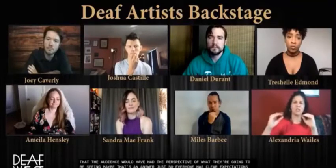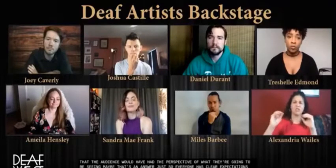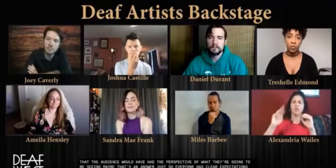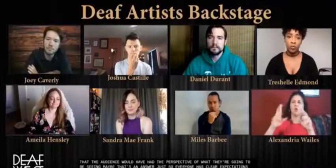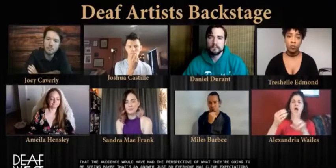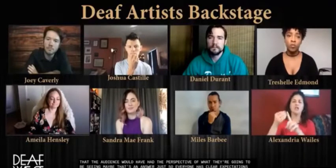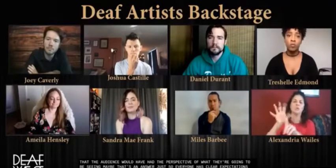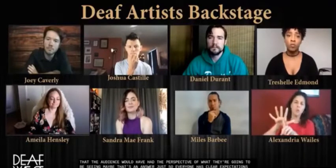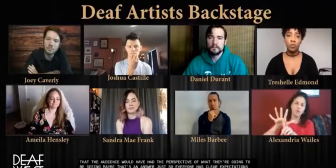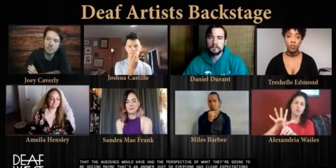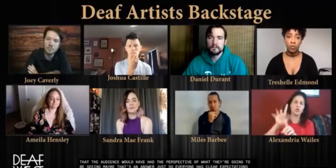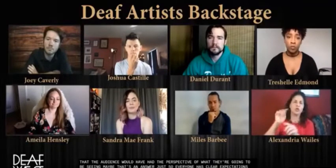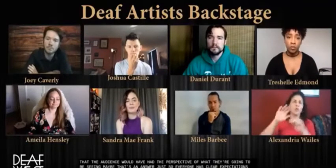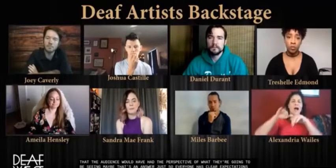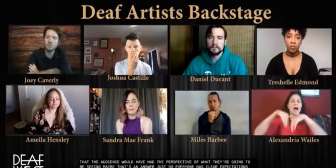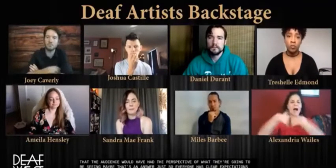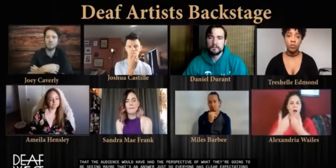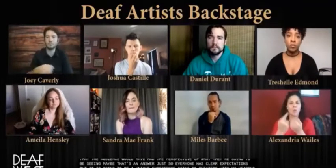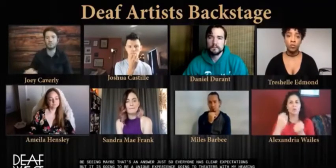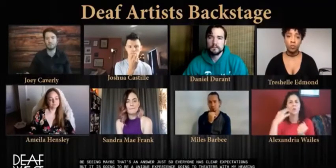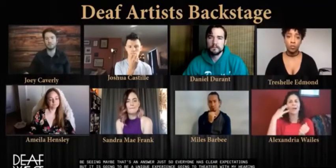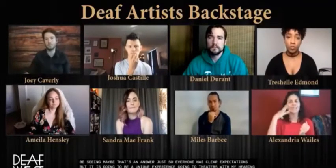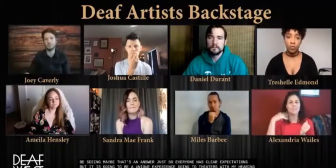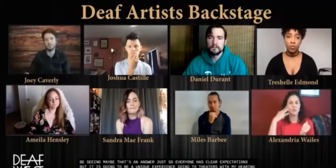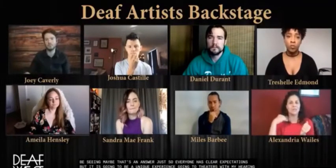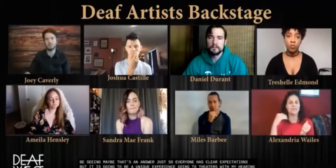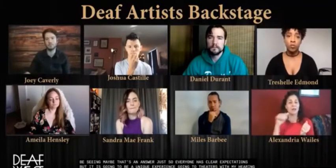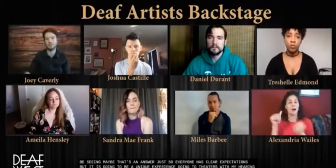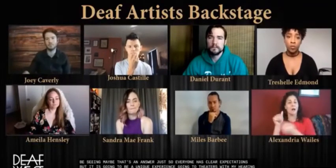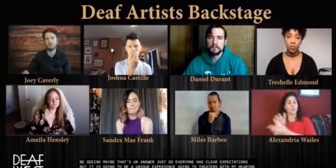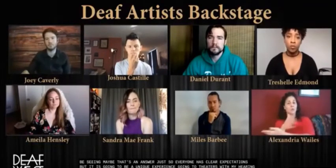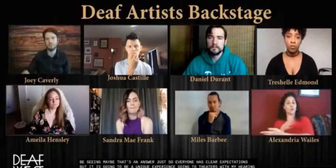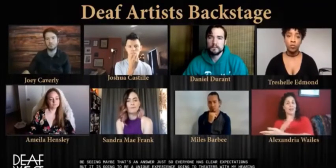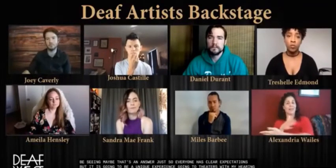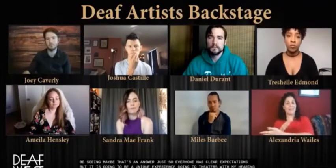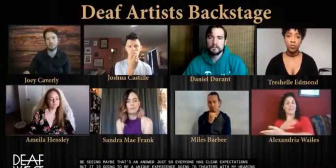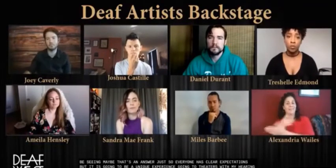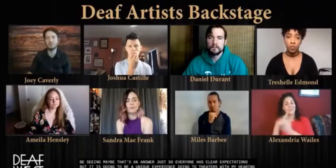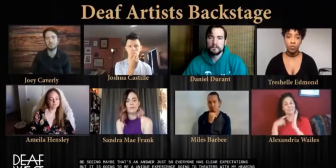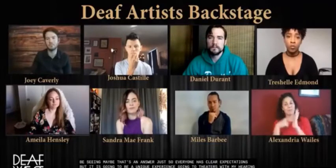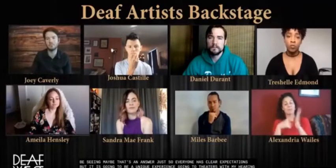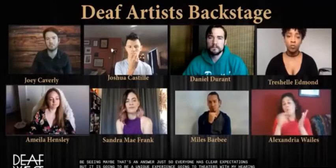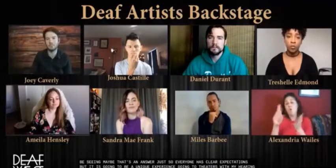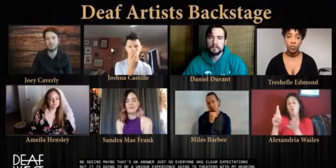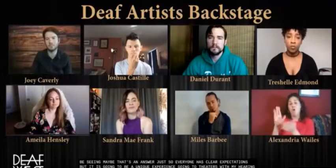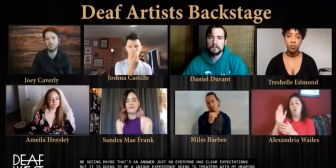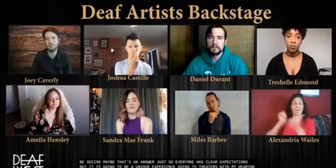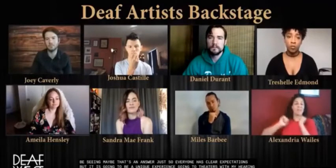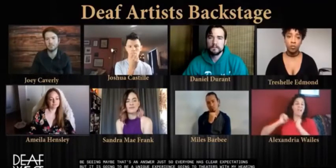I think it's more a lack of exposure or clear expectations about what the experience will